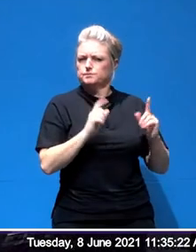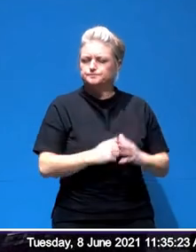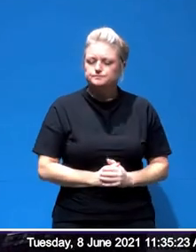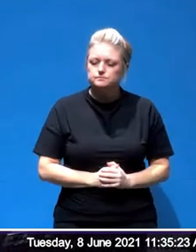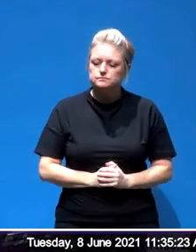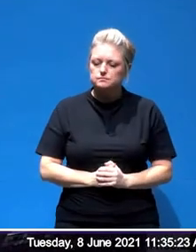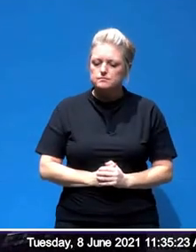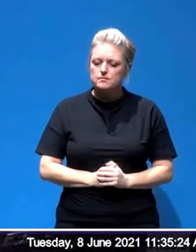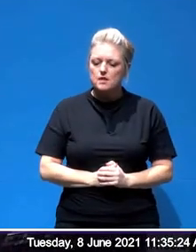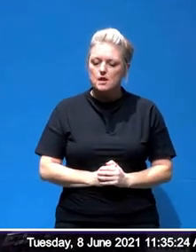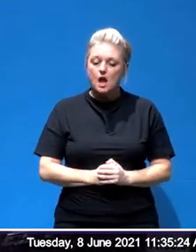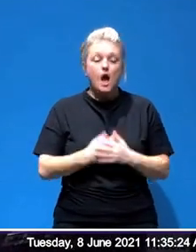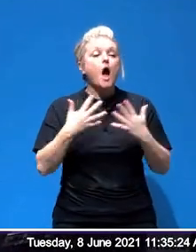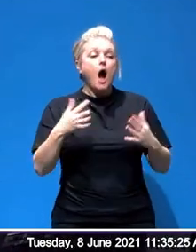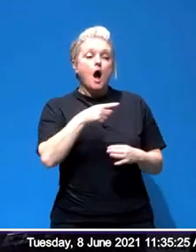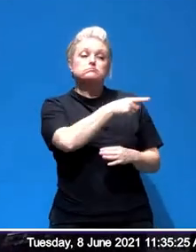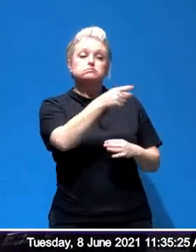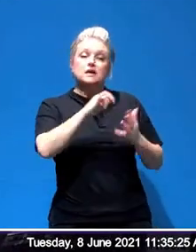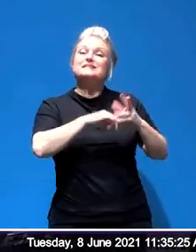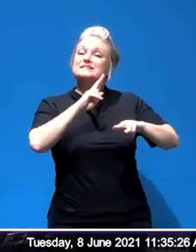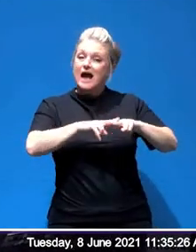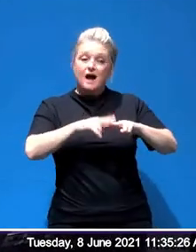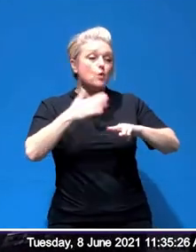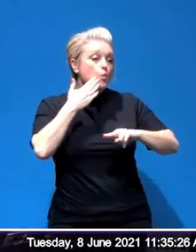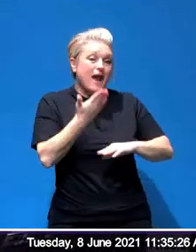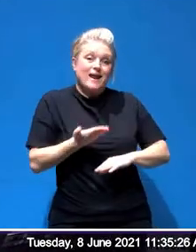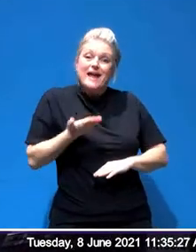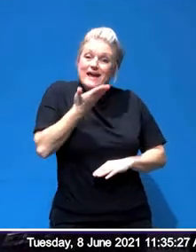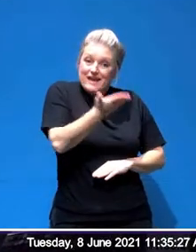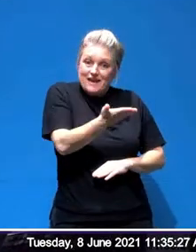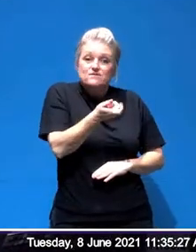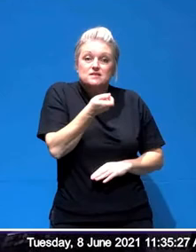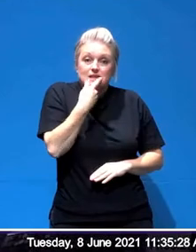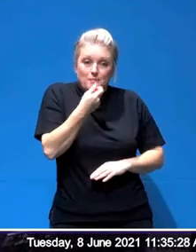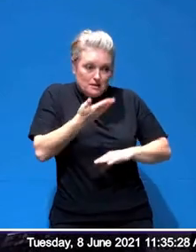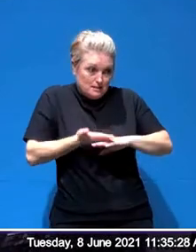They had to sign off on everything. And initially I wasn't that unconfident.